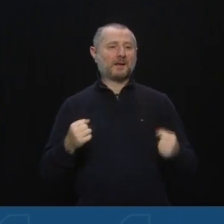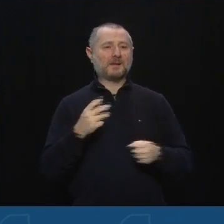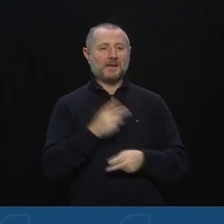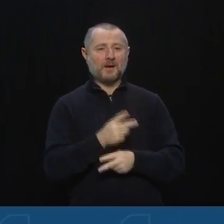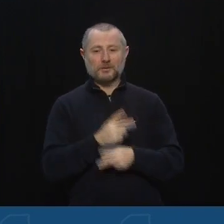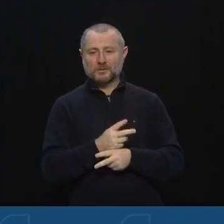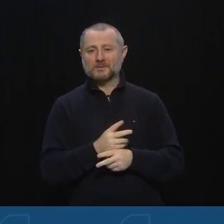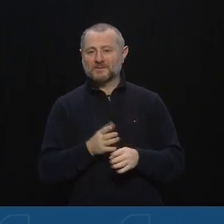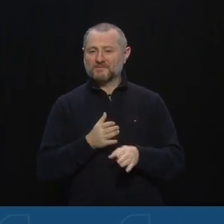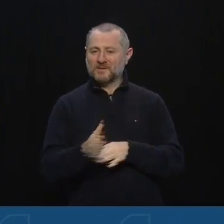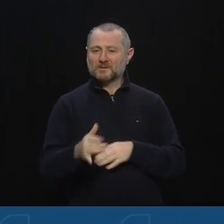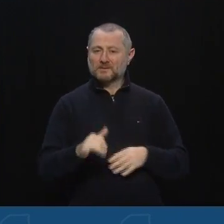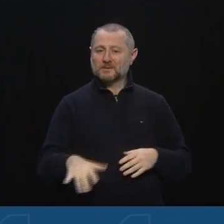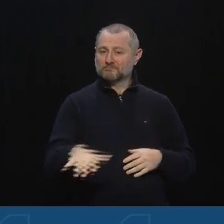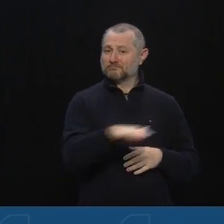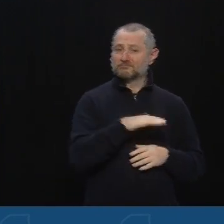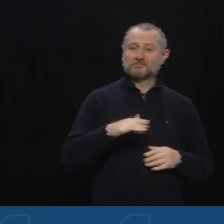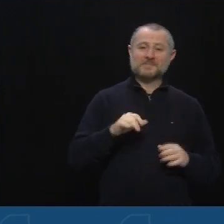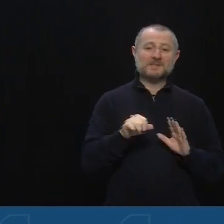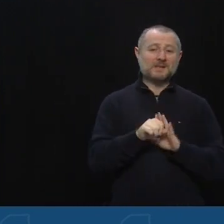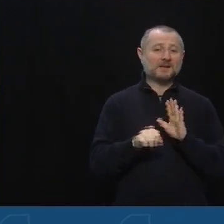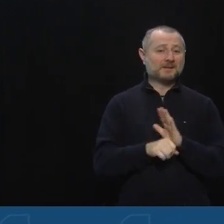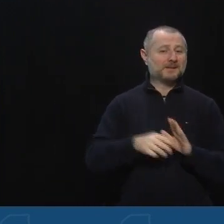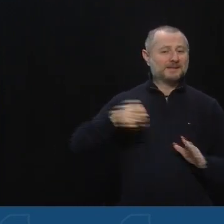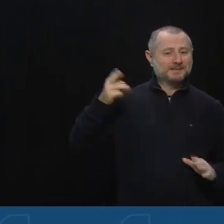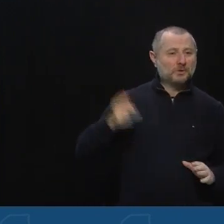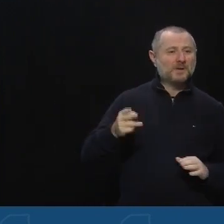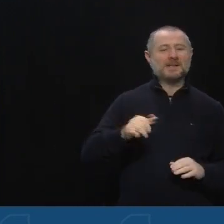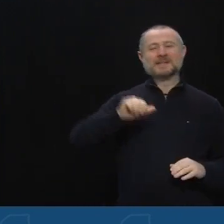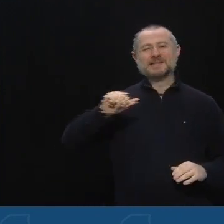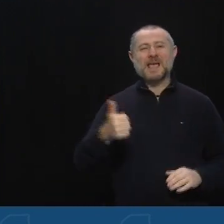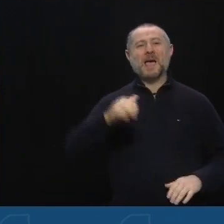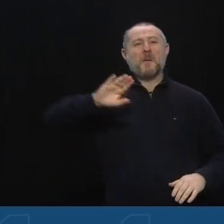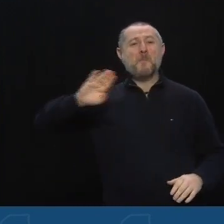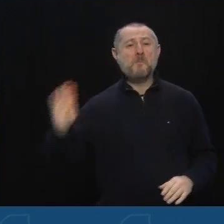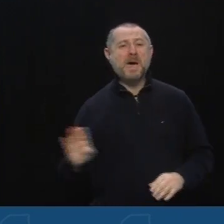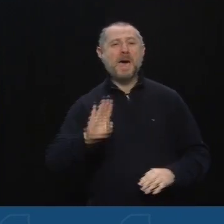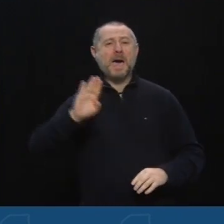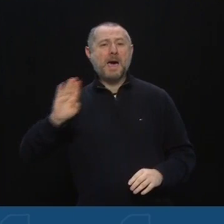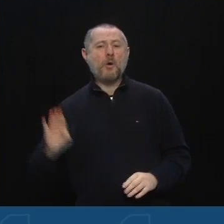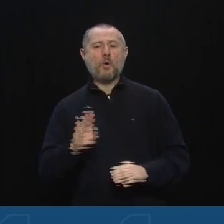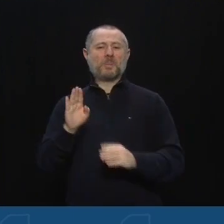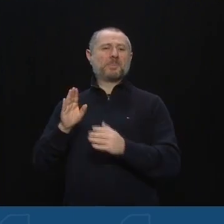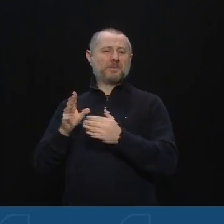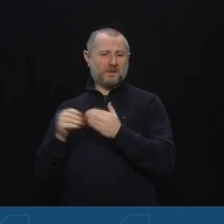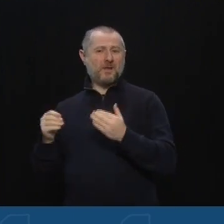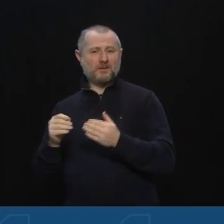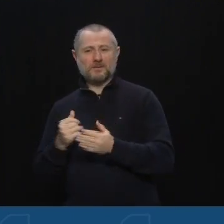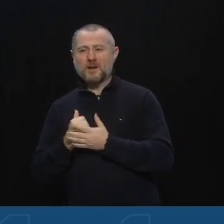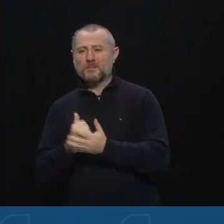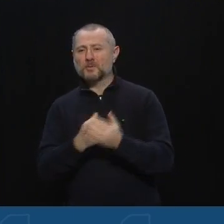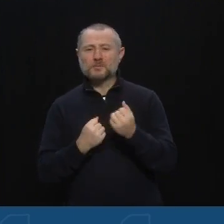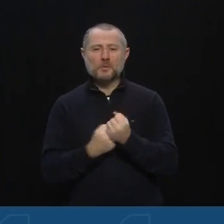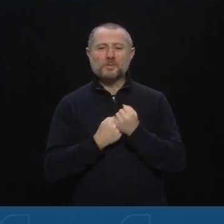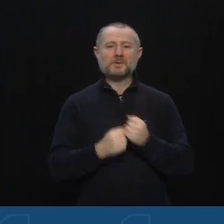WE ARE MAKING THE LARGEST INVESTMENT IN HEALTHCARE INDUSTRY, IN OUR STATE'S